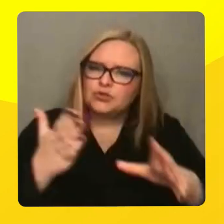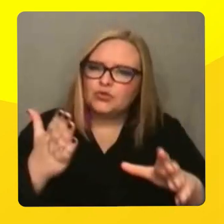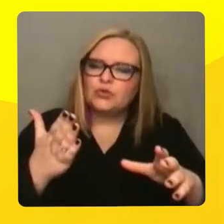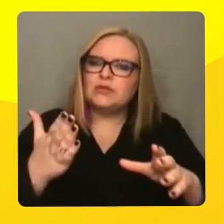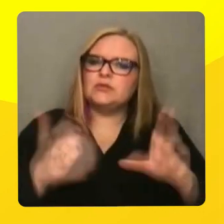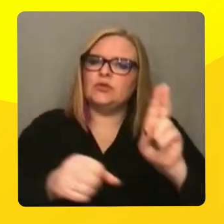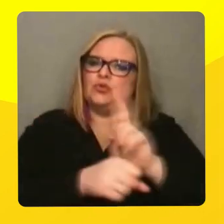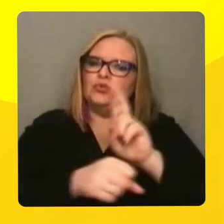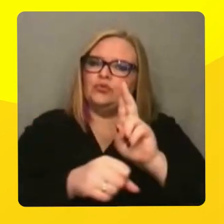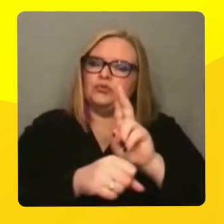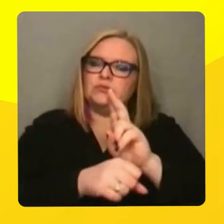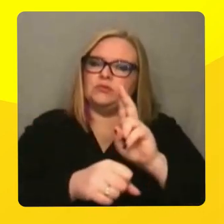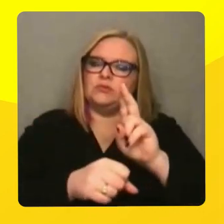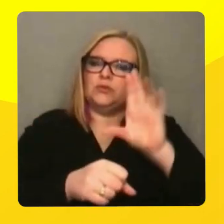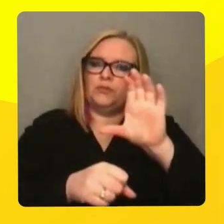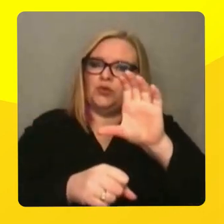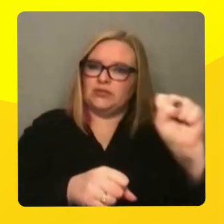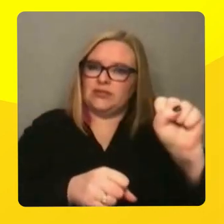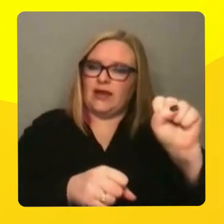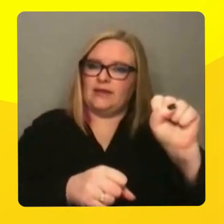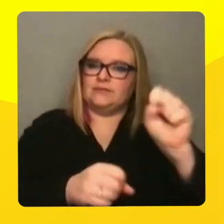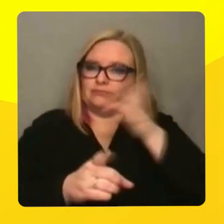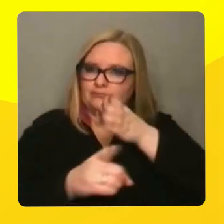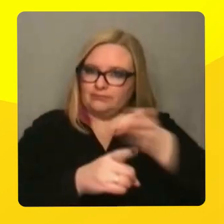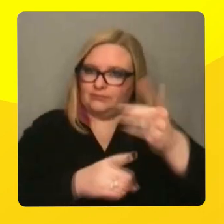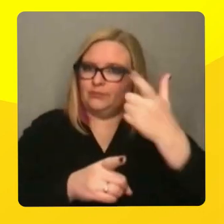because of these exposures and these experiences.